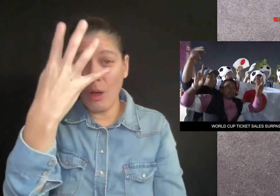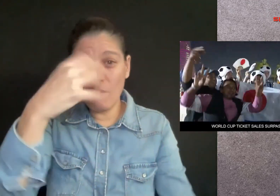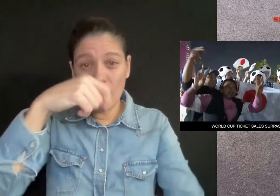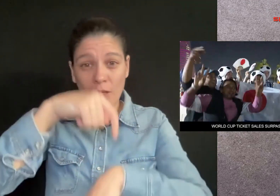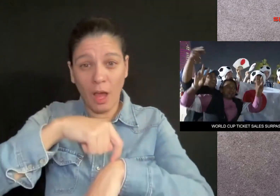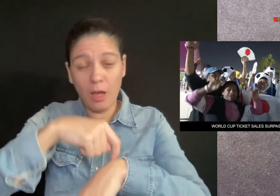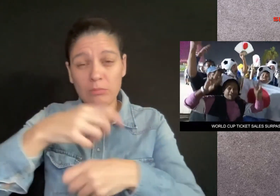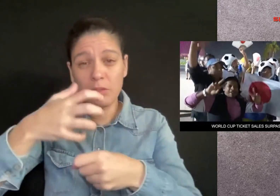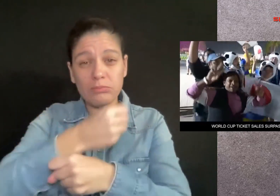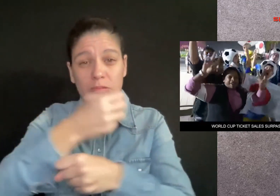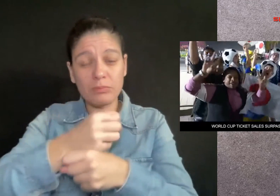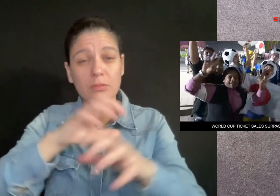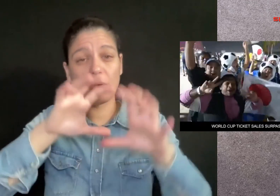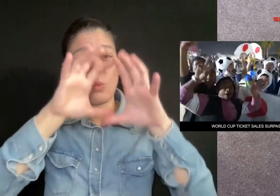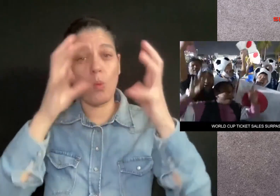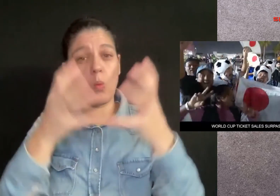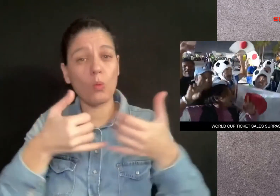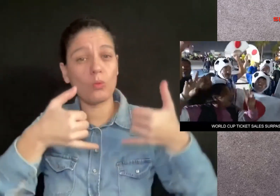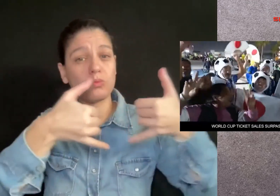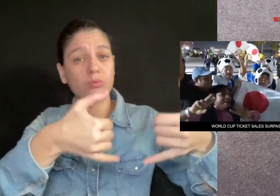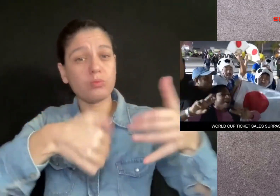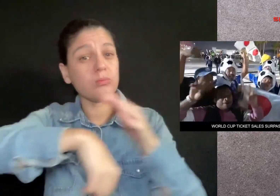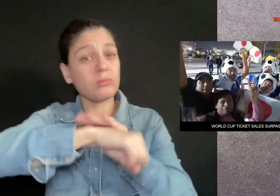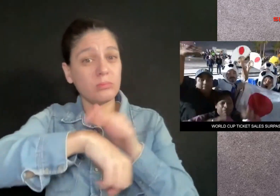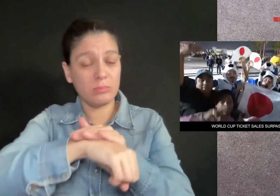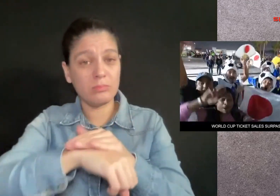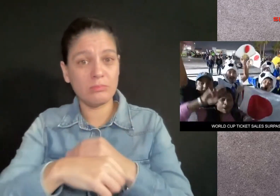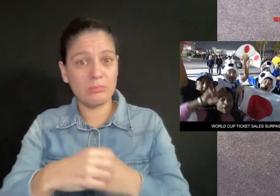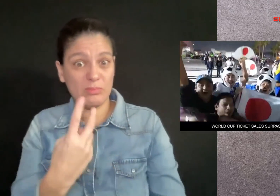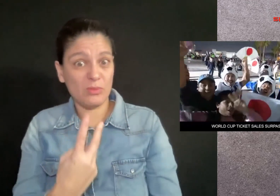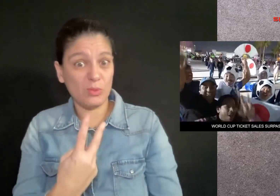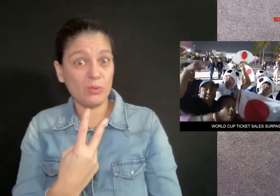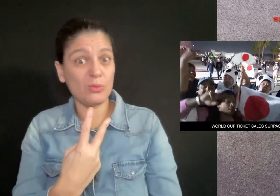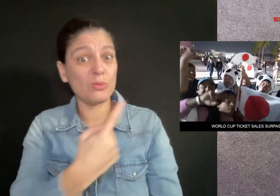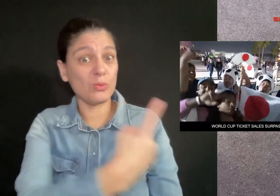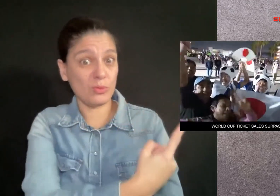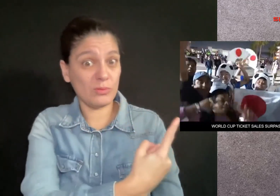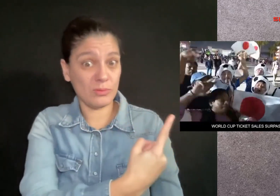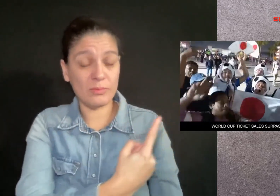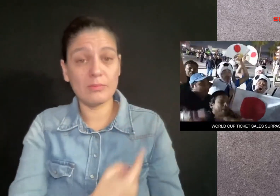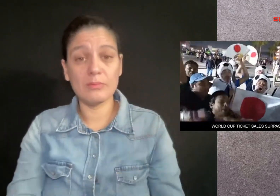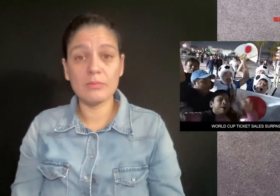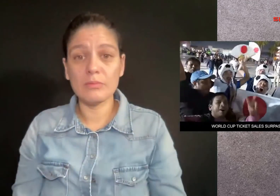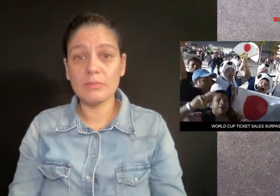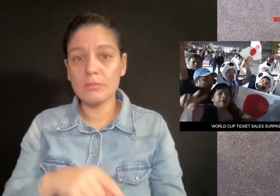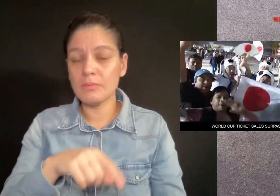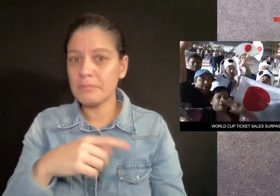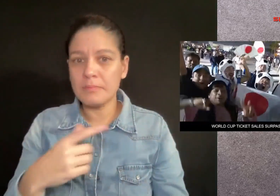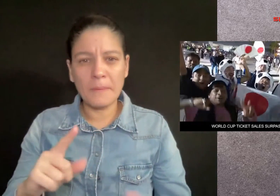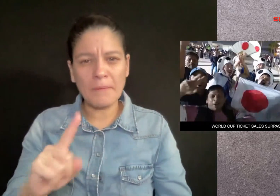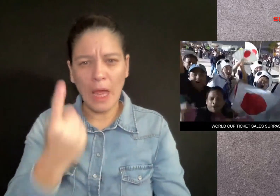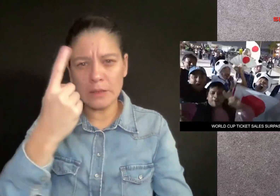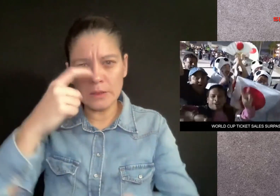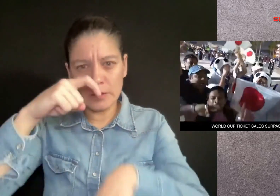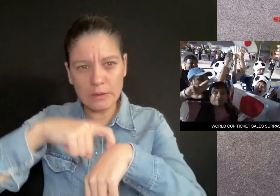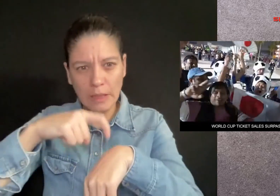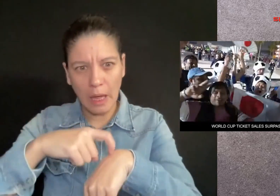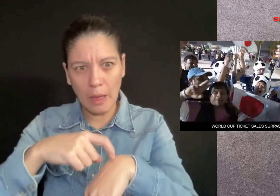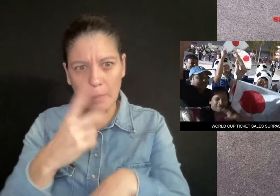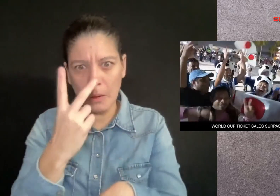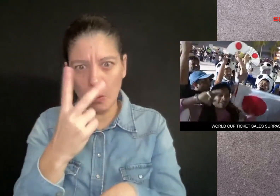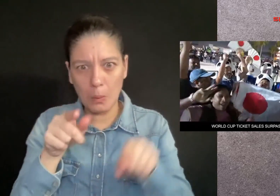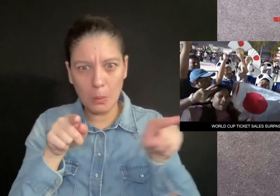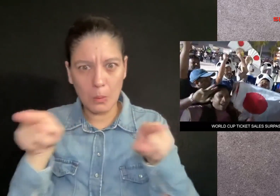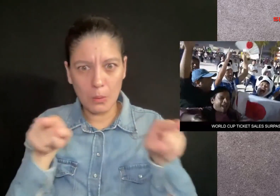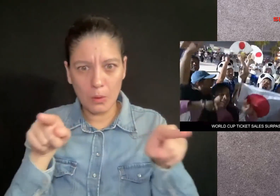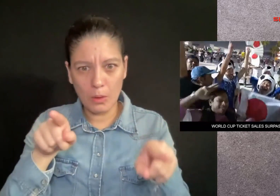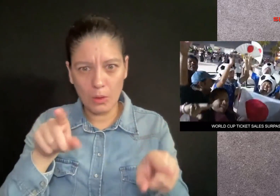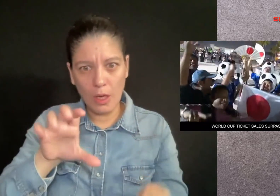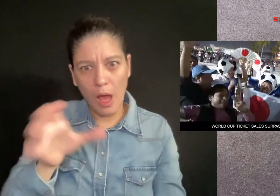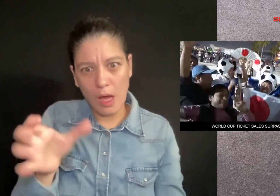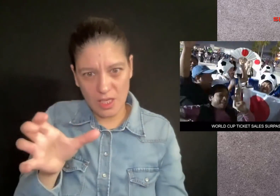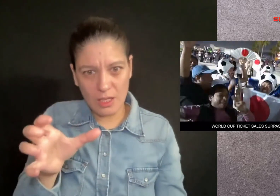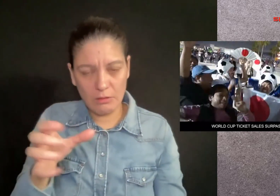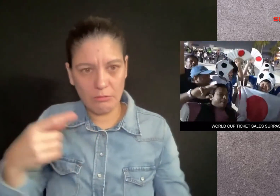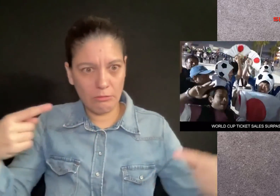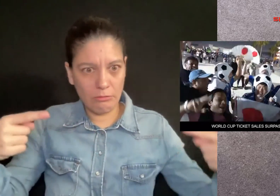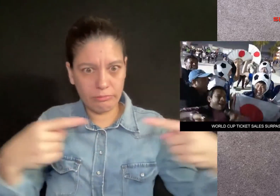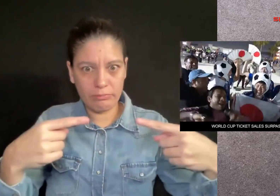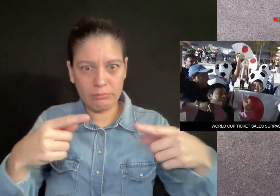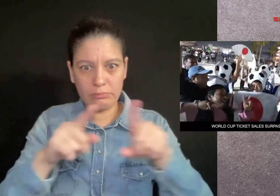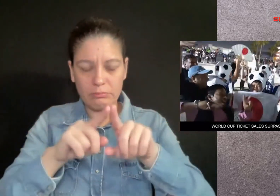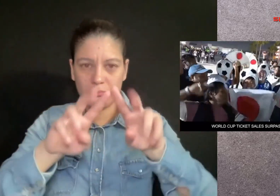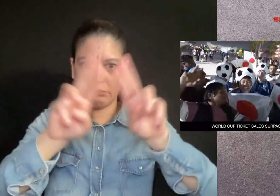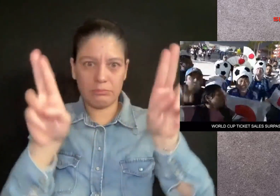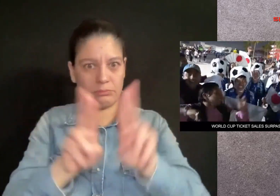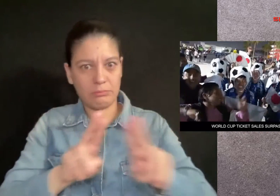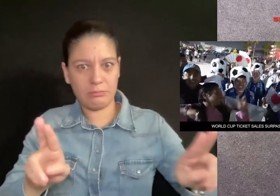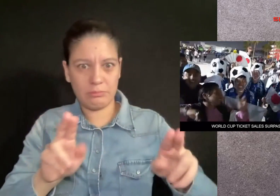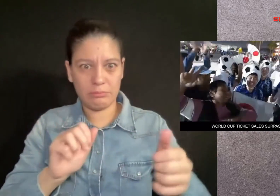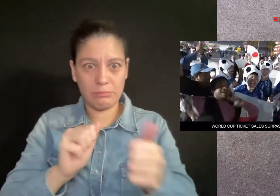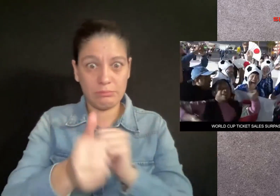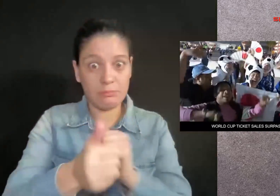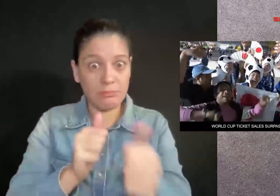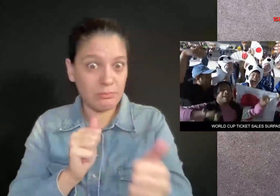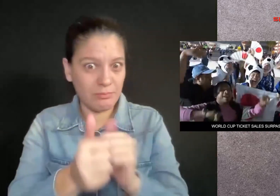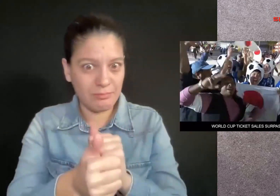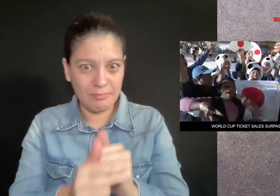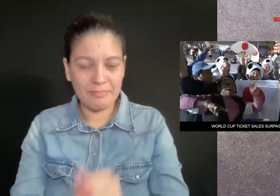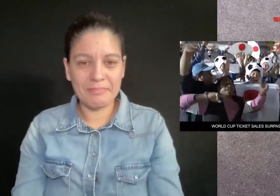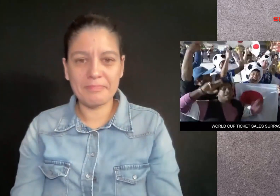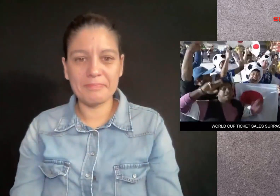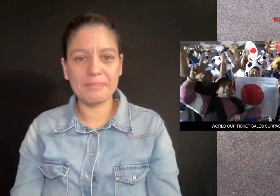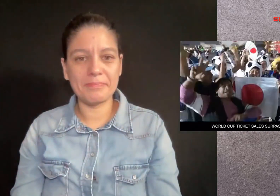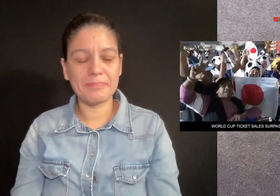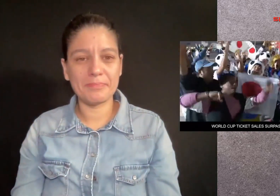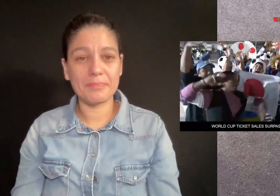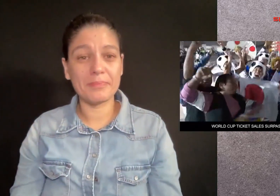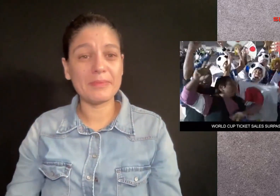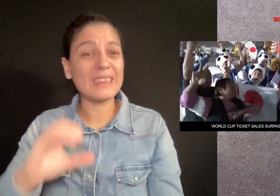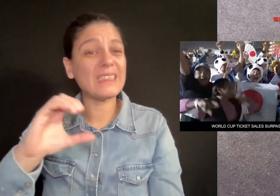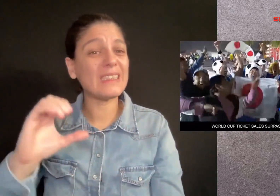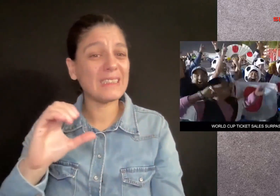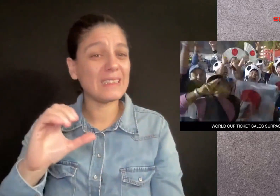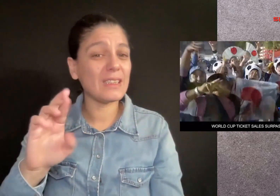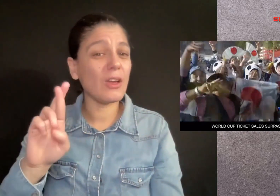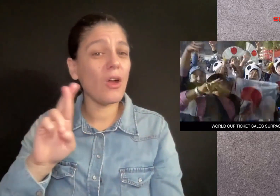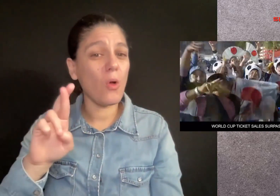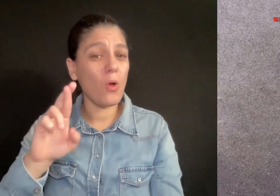2-1 it was the first time the two countries met in a competitive international match Cristiano